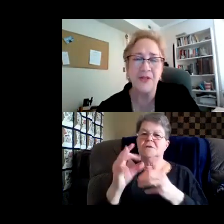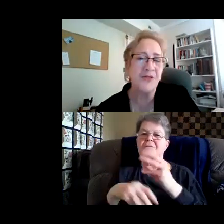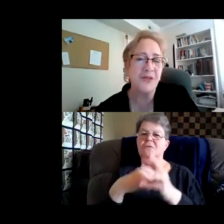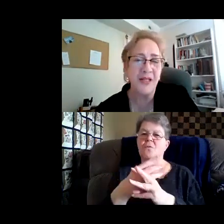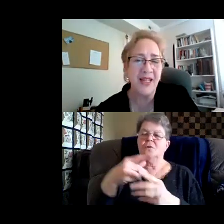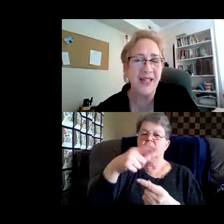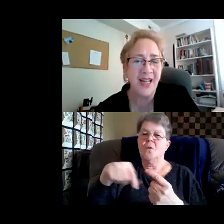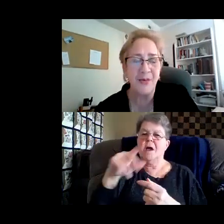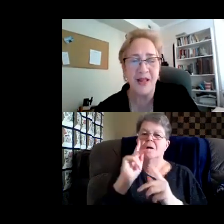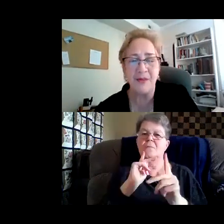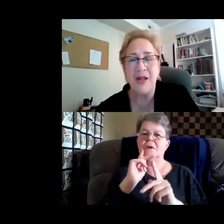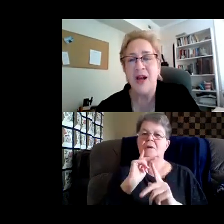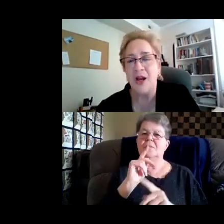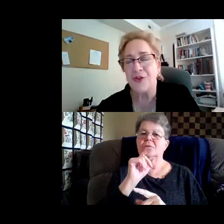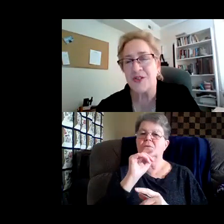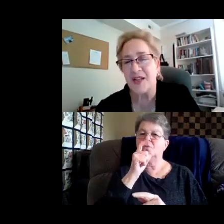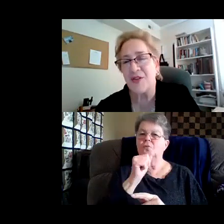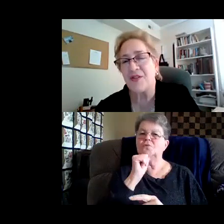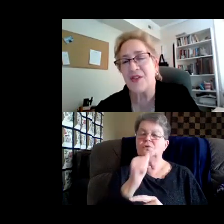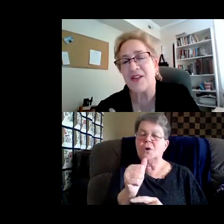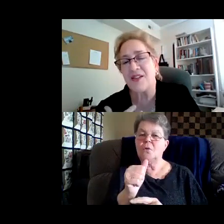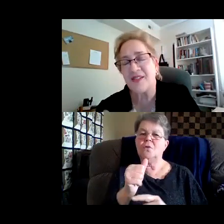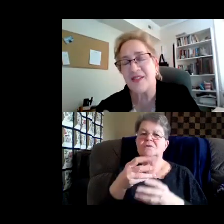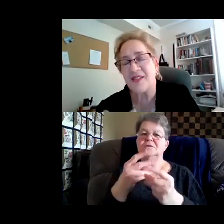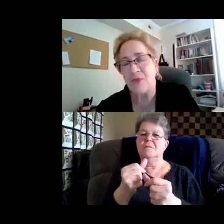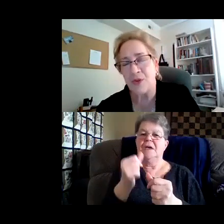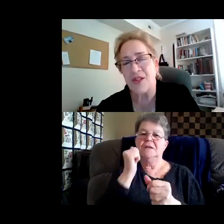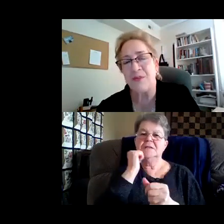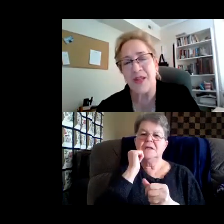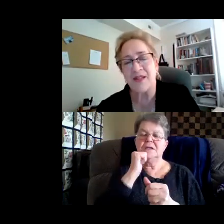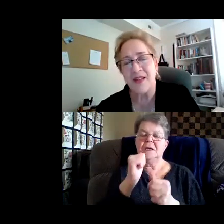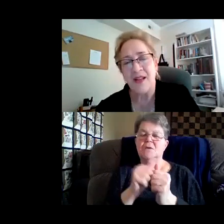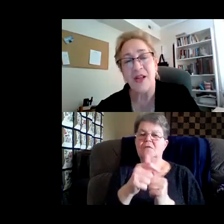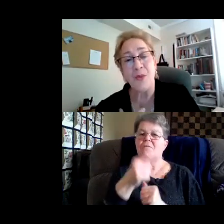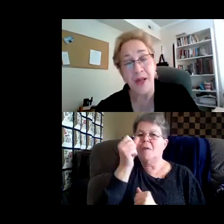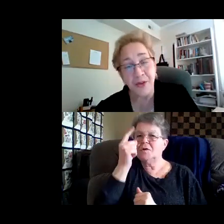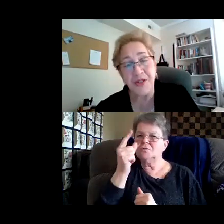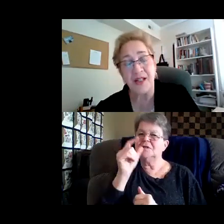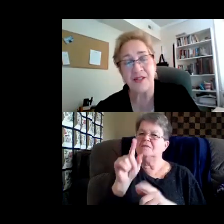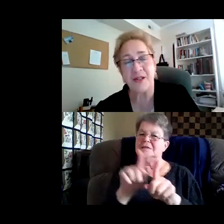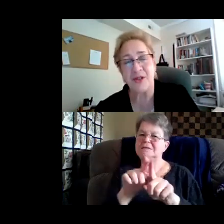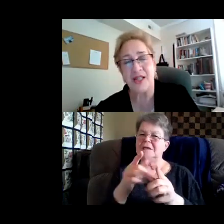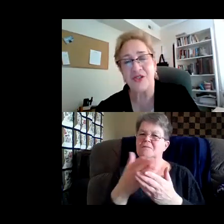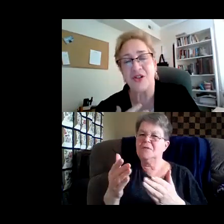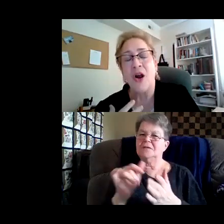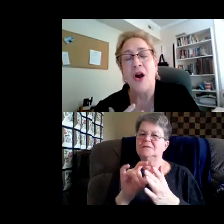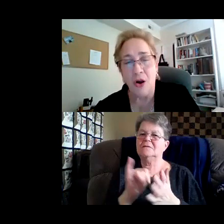that don't spend day to day with them understand those same things that we understand as communication